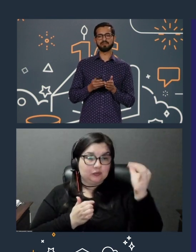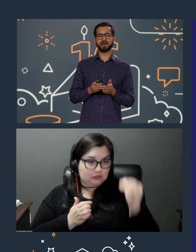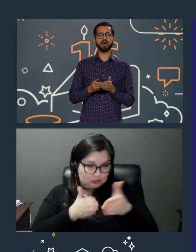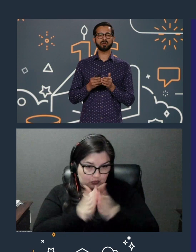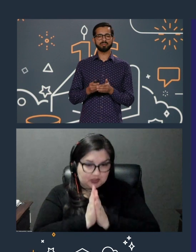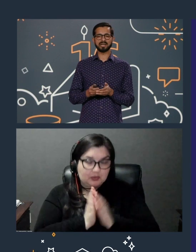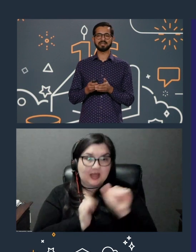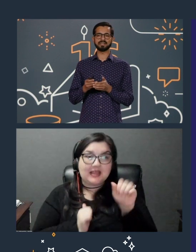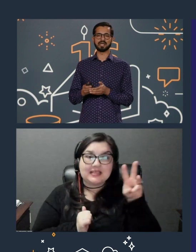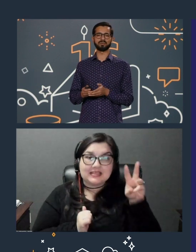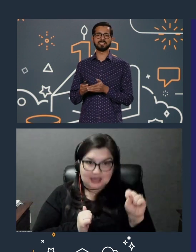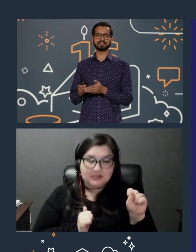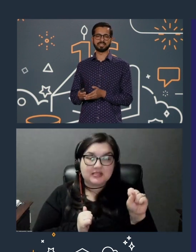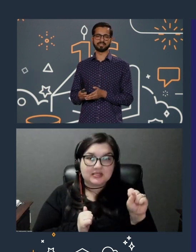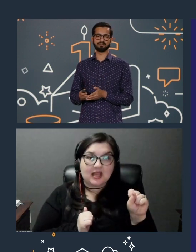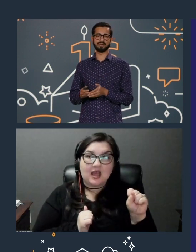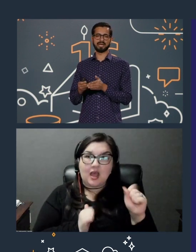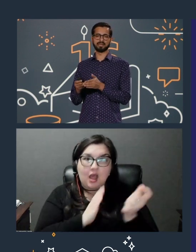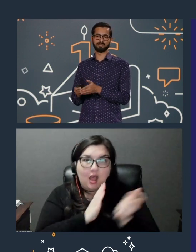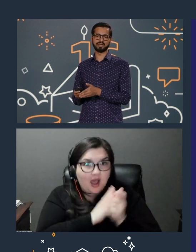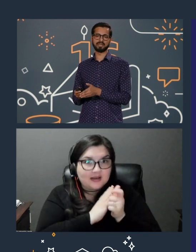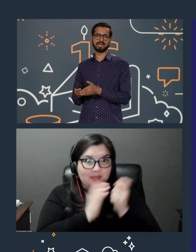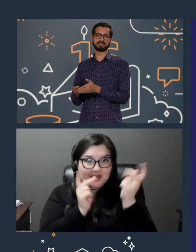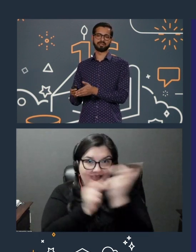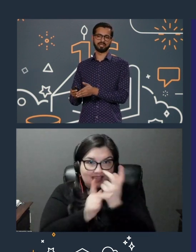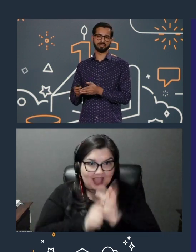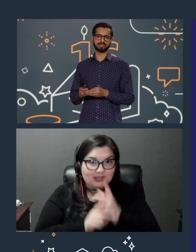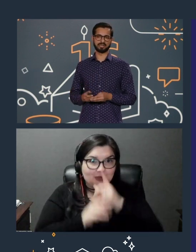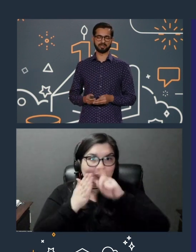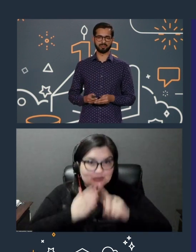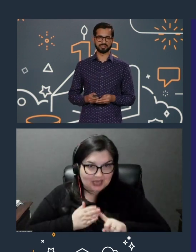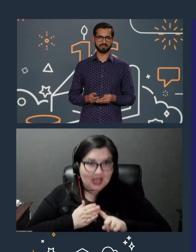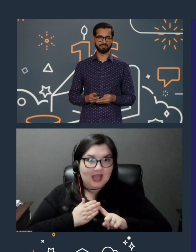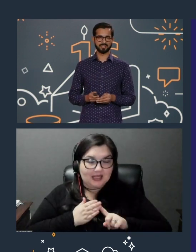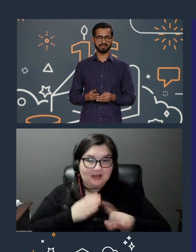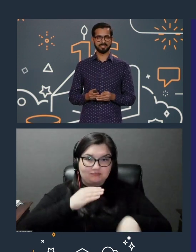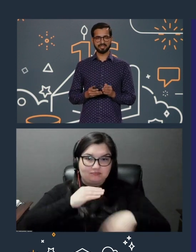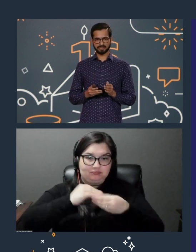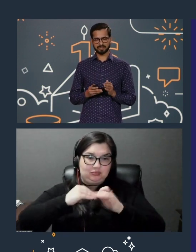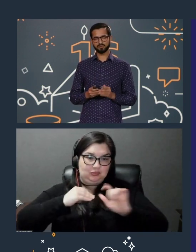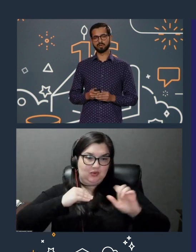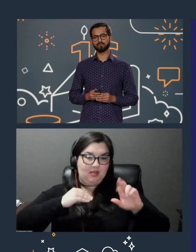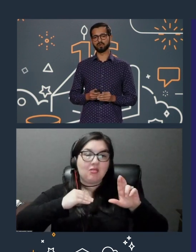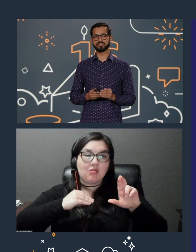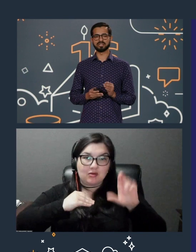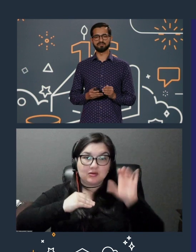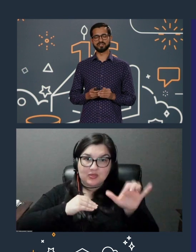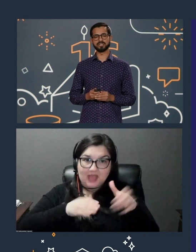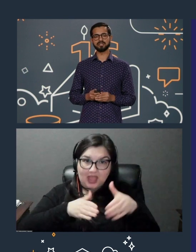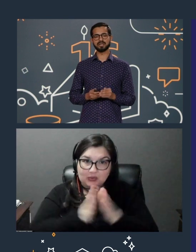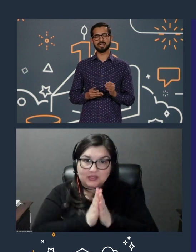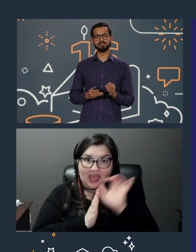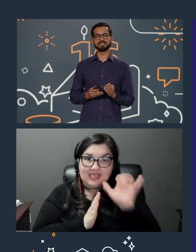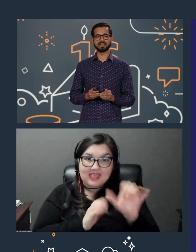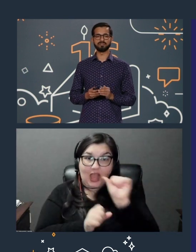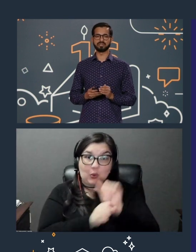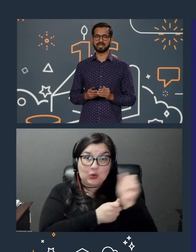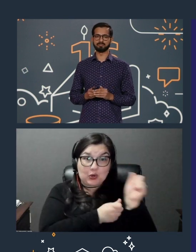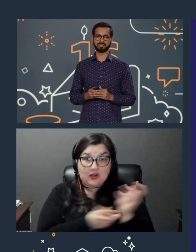will automatically calculate the checksum and append it as a trailer to that request. This workflow is efficient and will save you time and